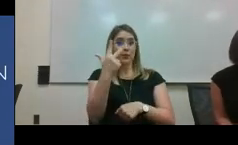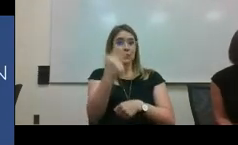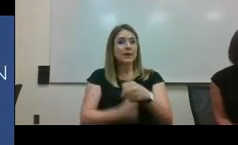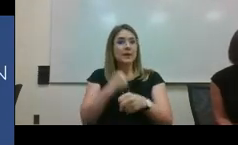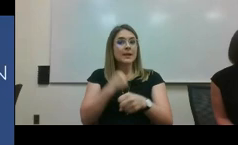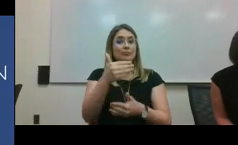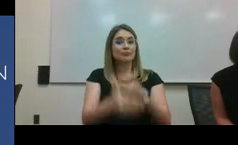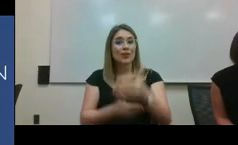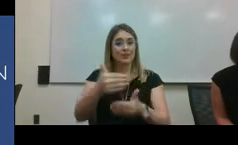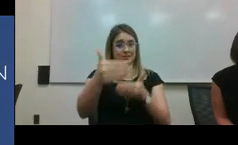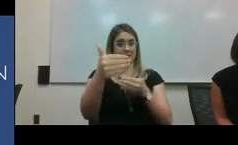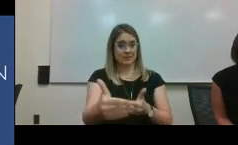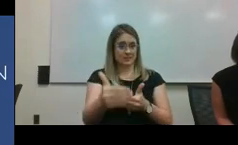about our experiences there.